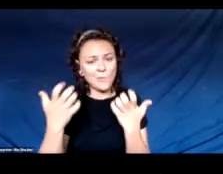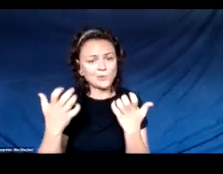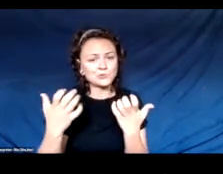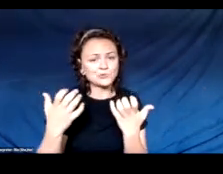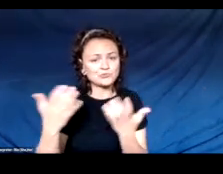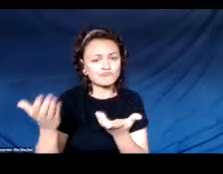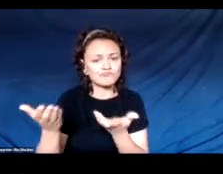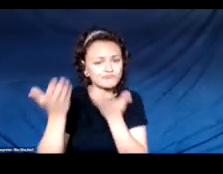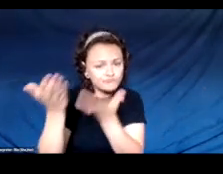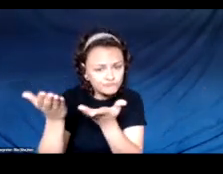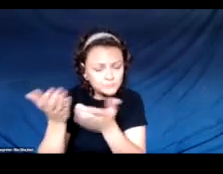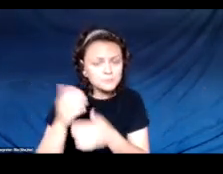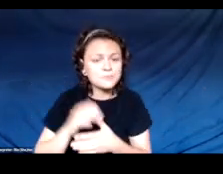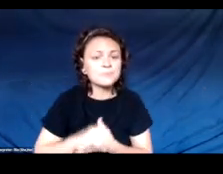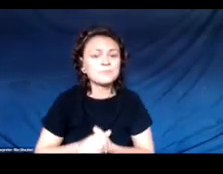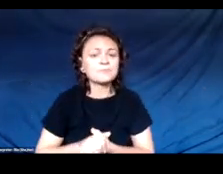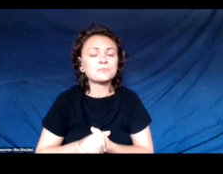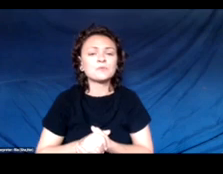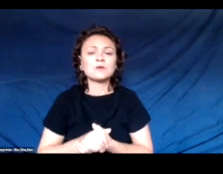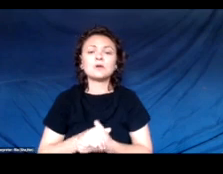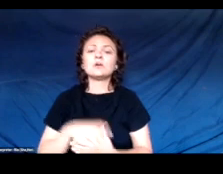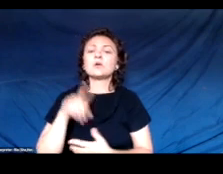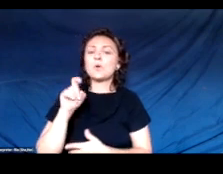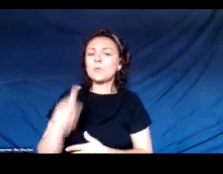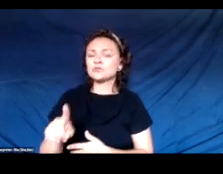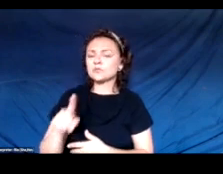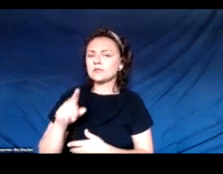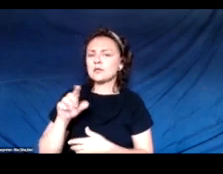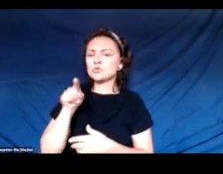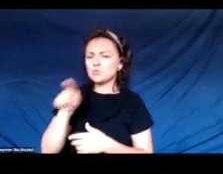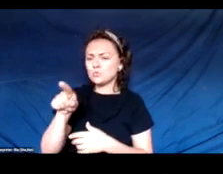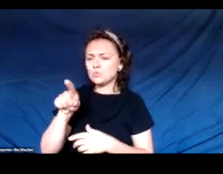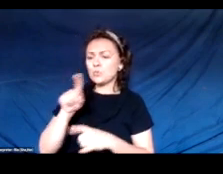This question is, how do you respond to people when they question you